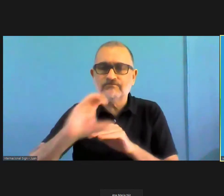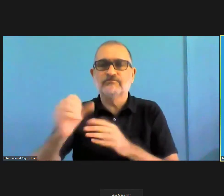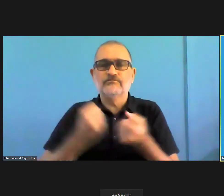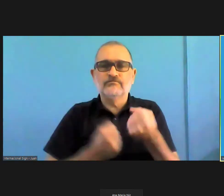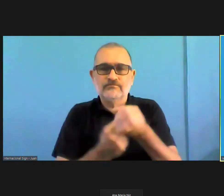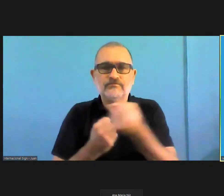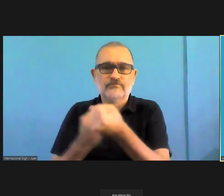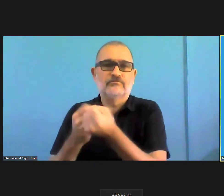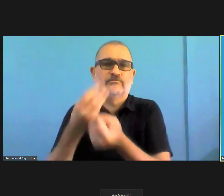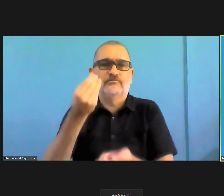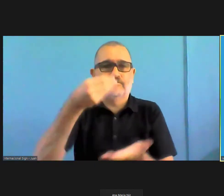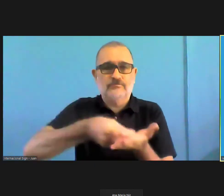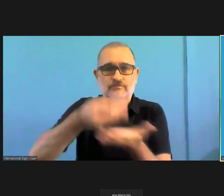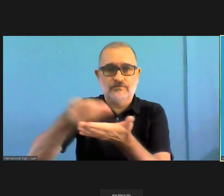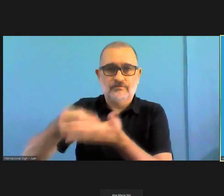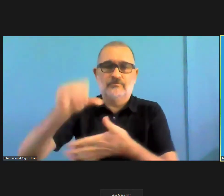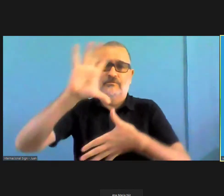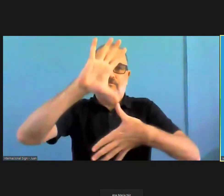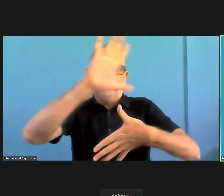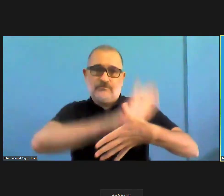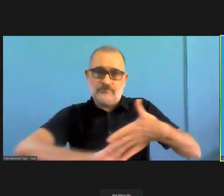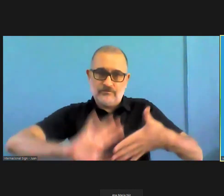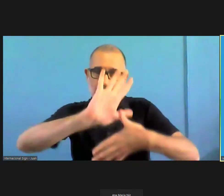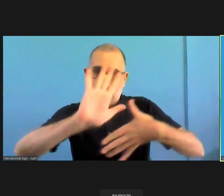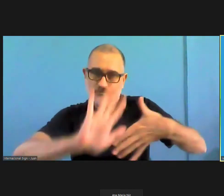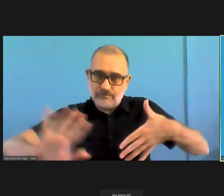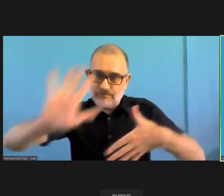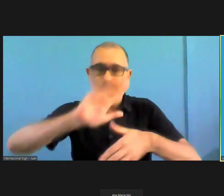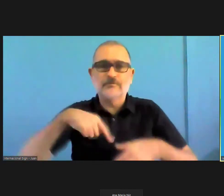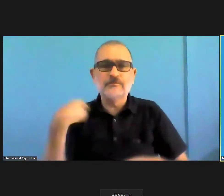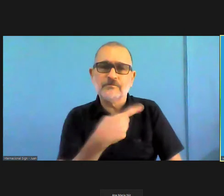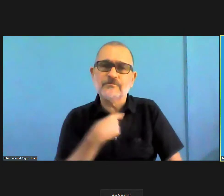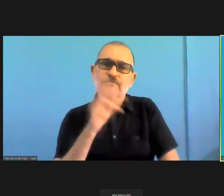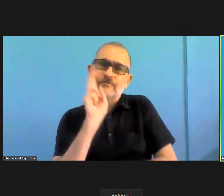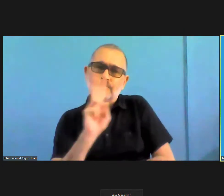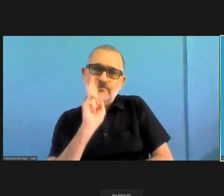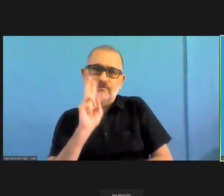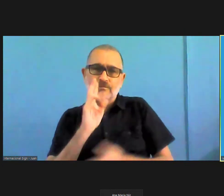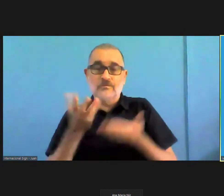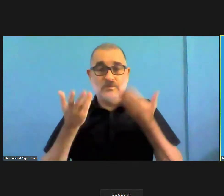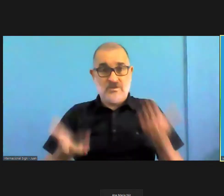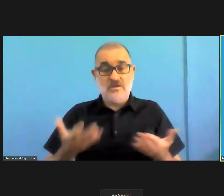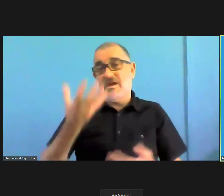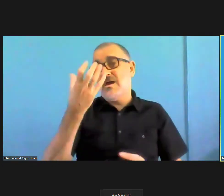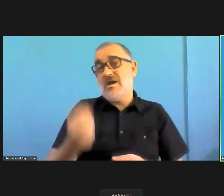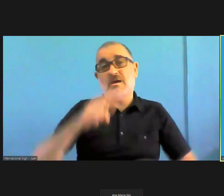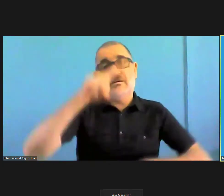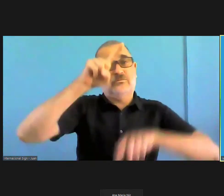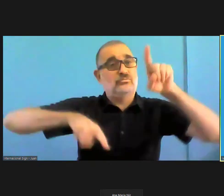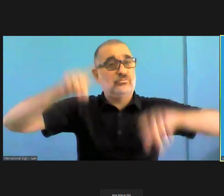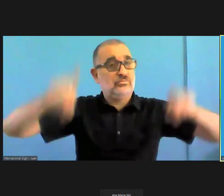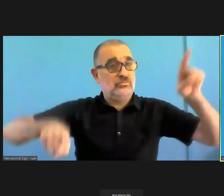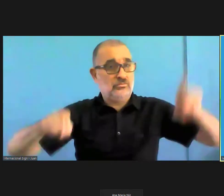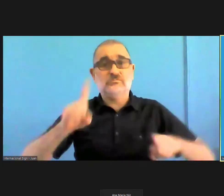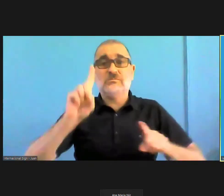across countries, only 24% of public expenditure is allocated to